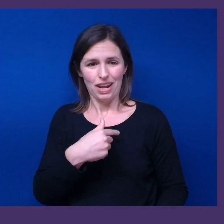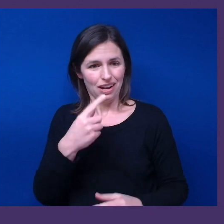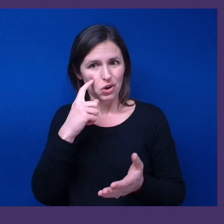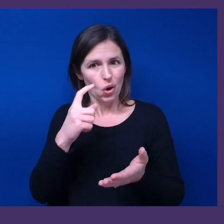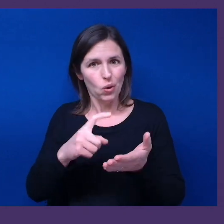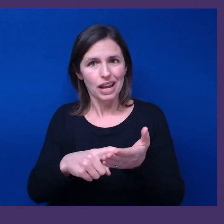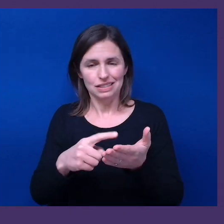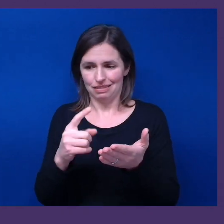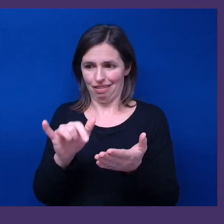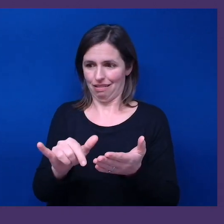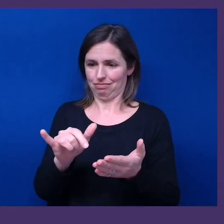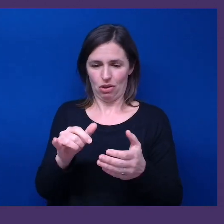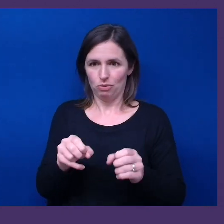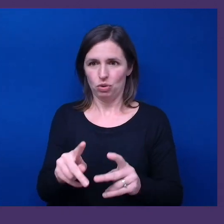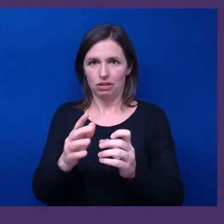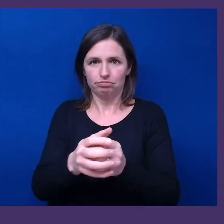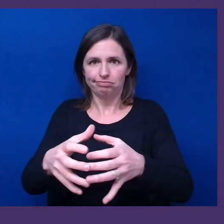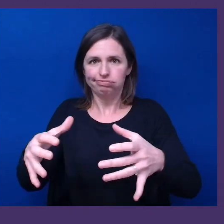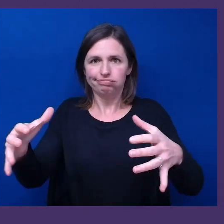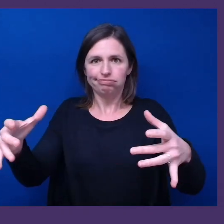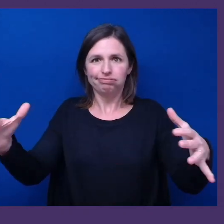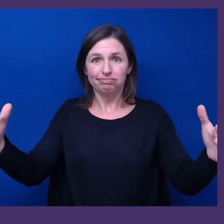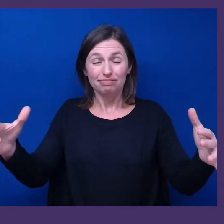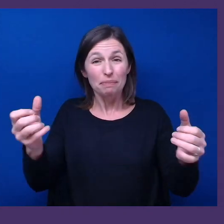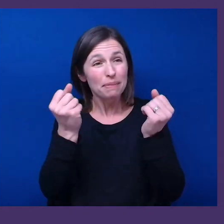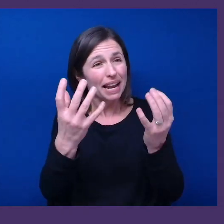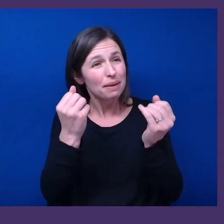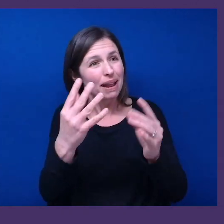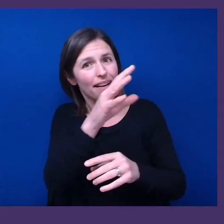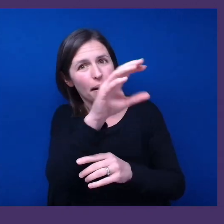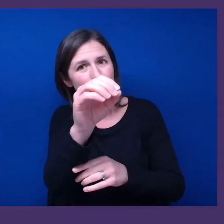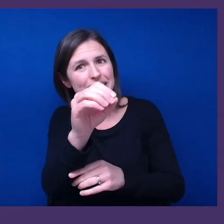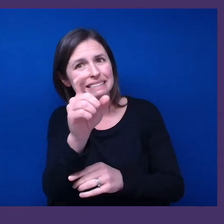for more innovative, creative, and forward-thinking talent.